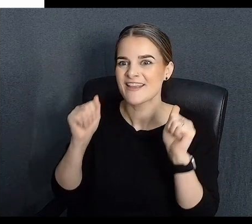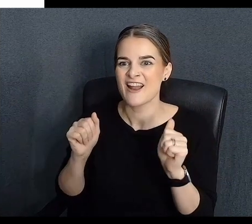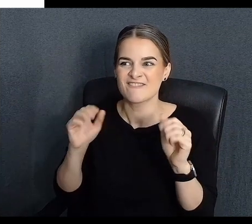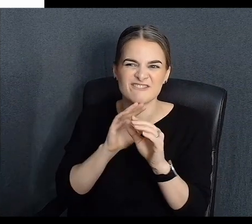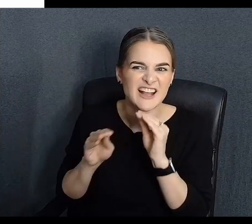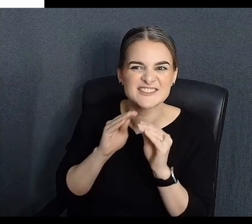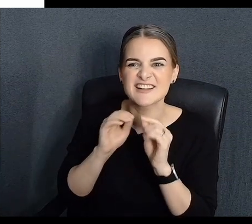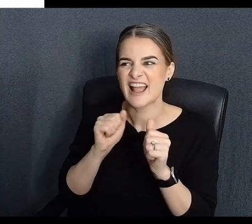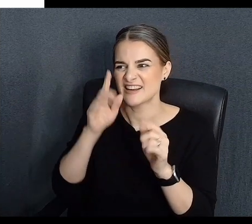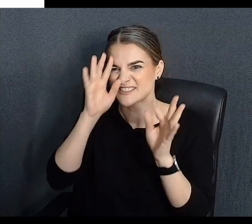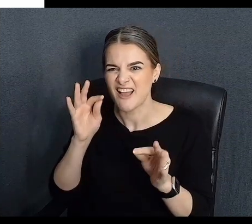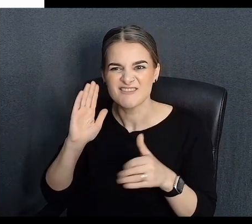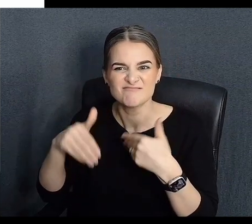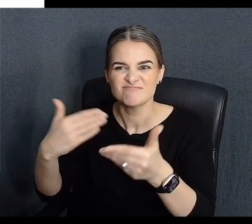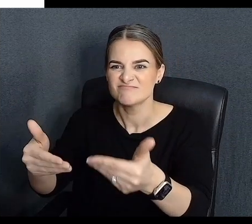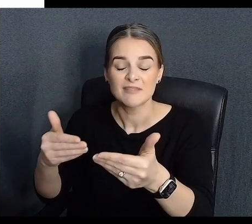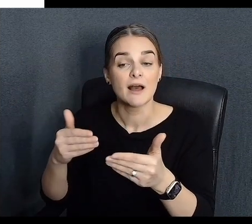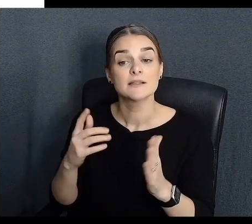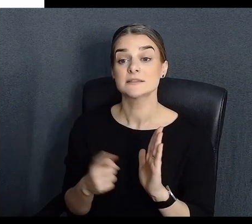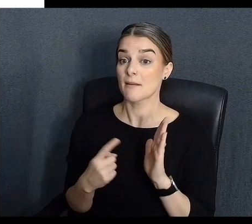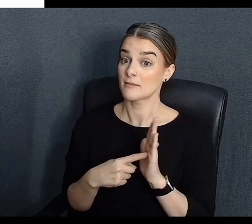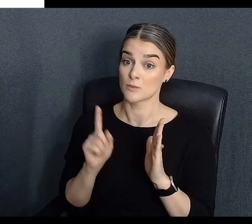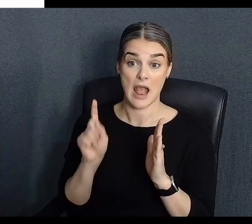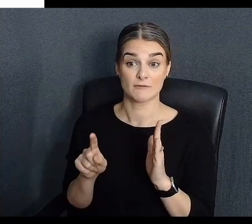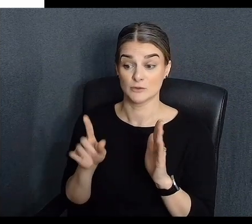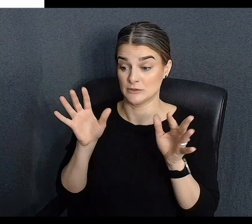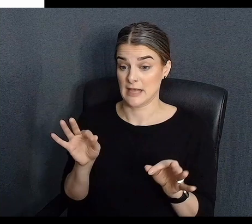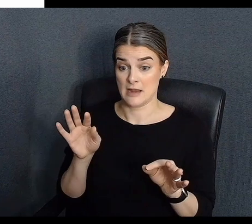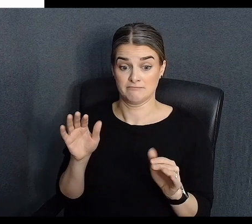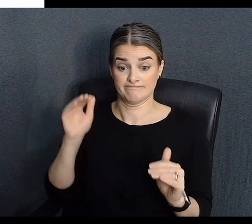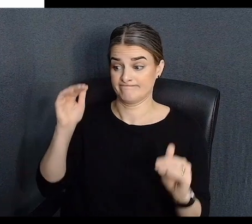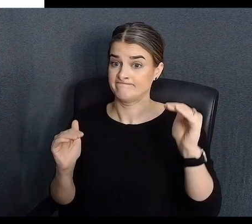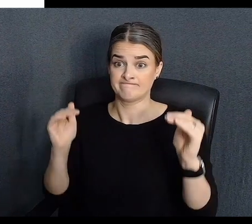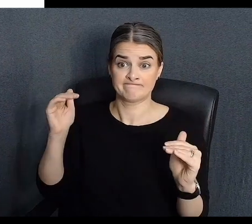Sometimes, we do have to make choices and weigh our options.